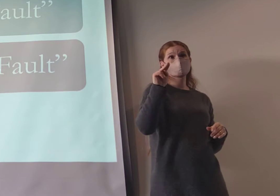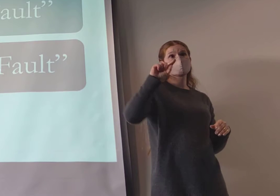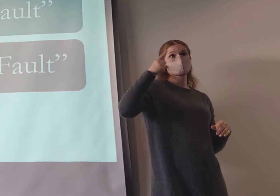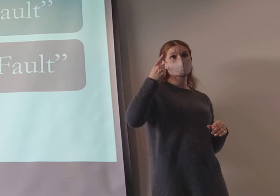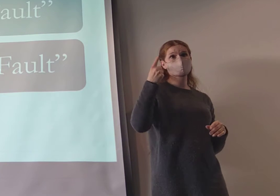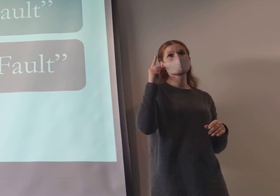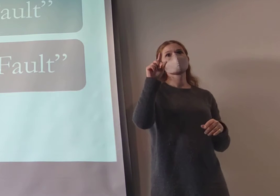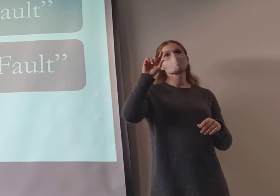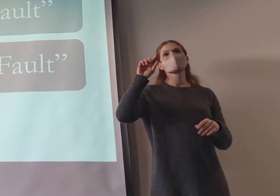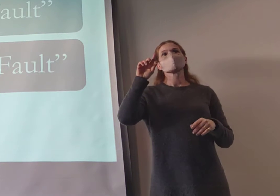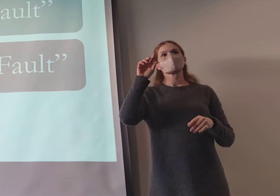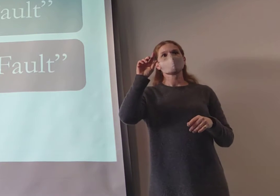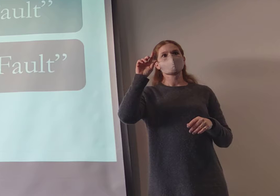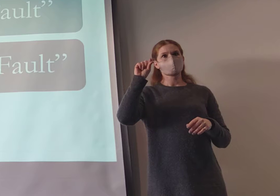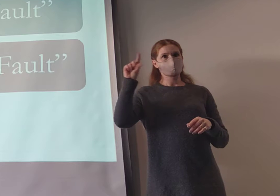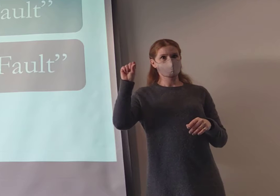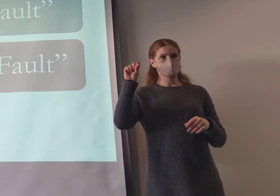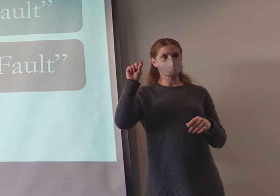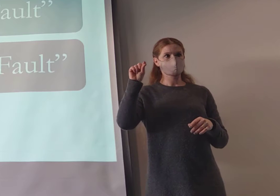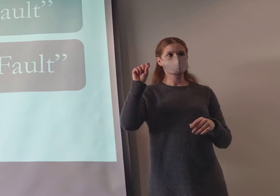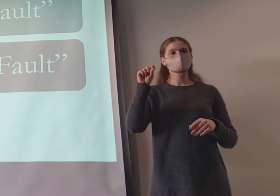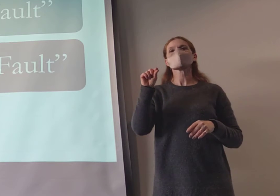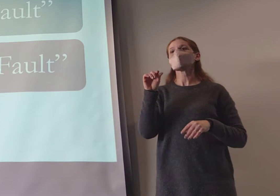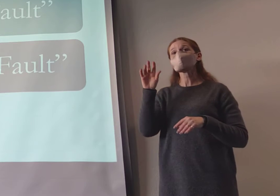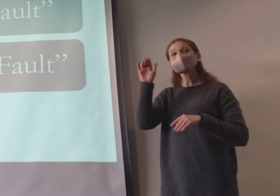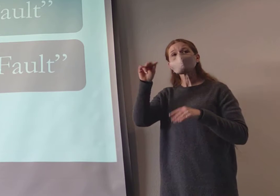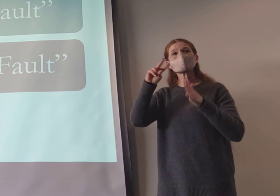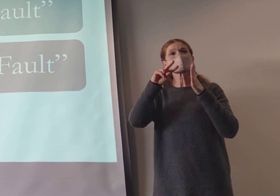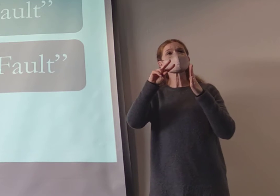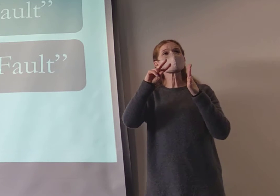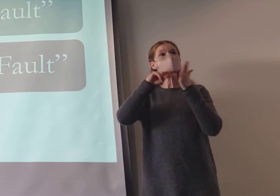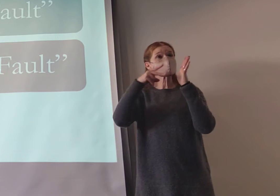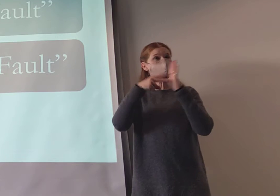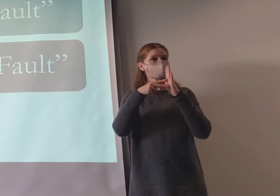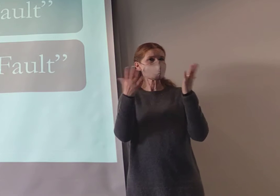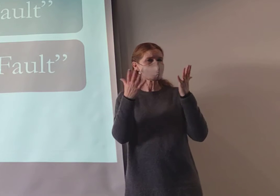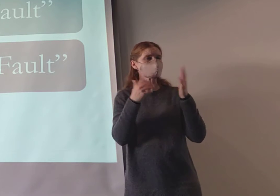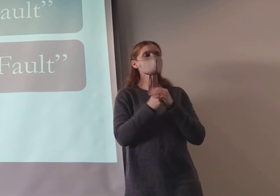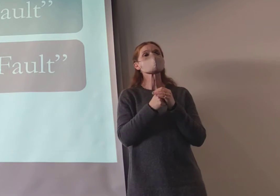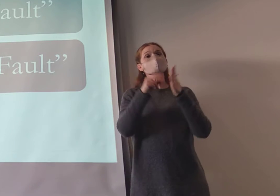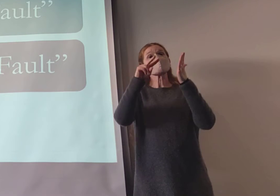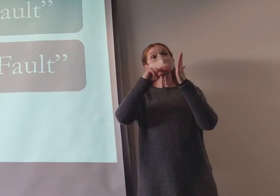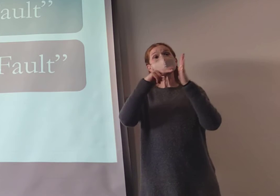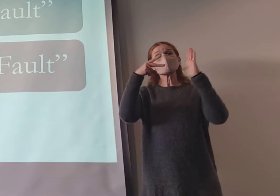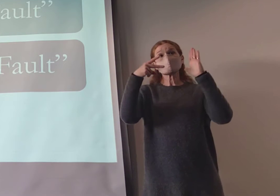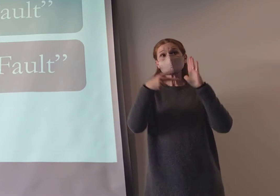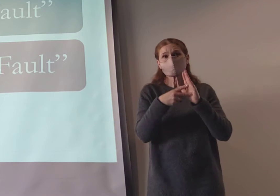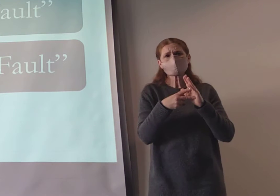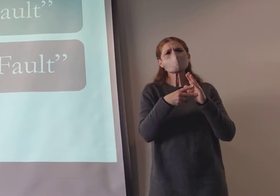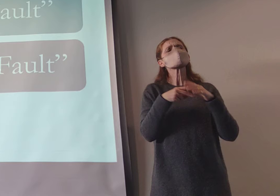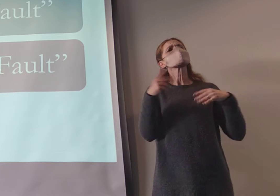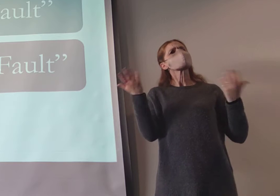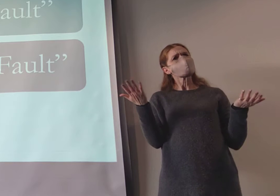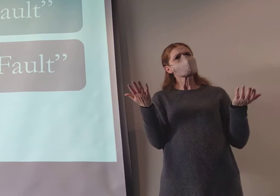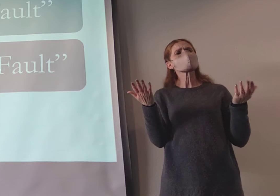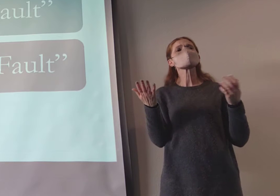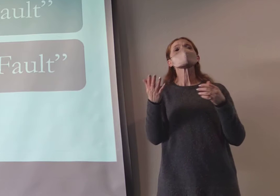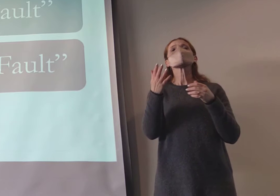Just cause means that in certain cases, a landlord has to have a reason to evict the tenants.